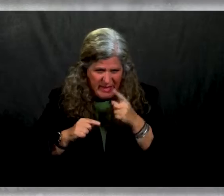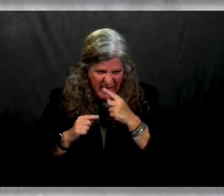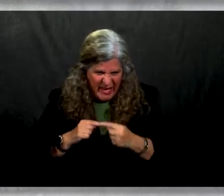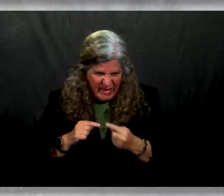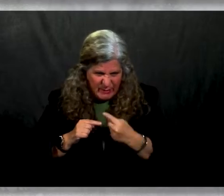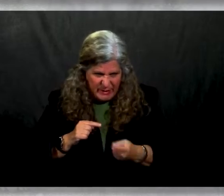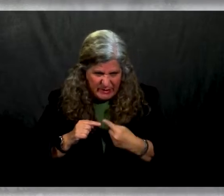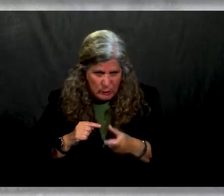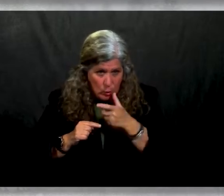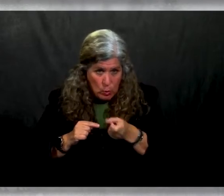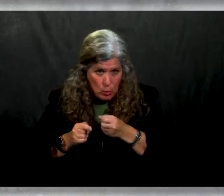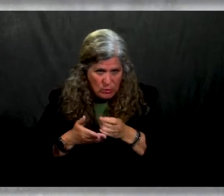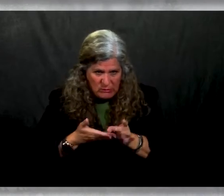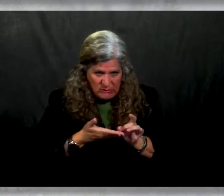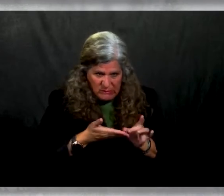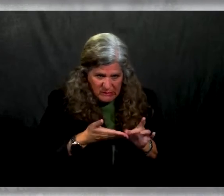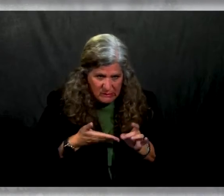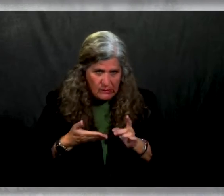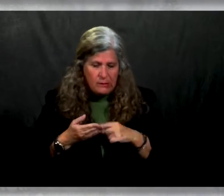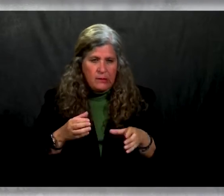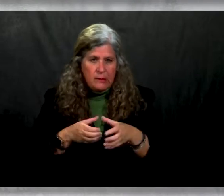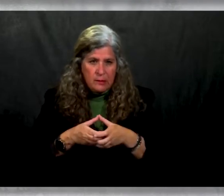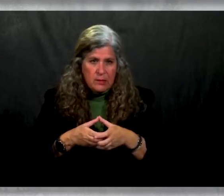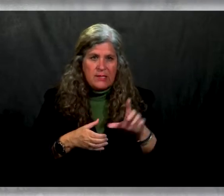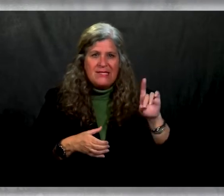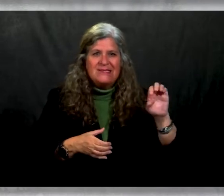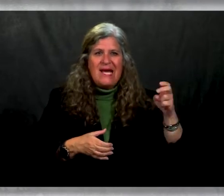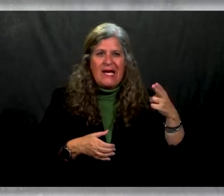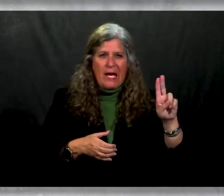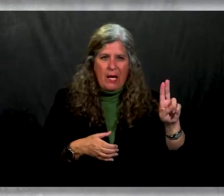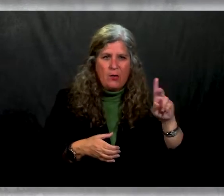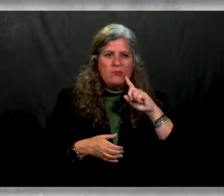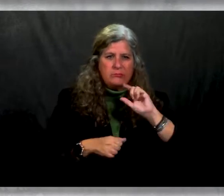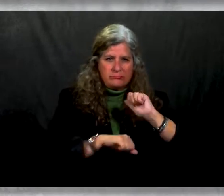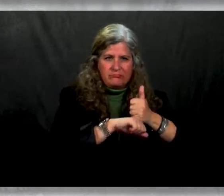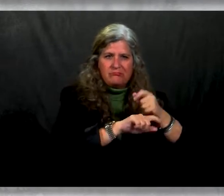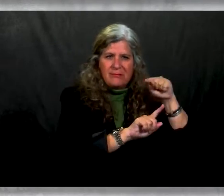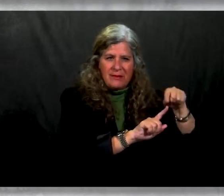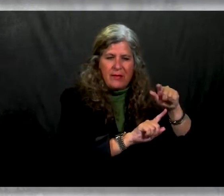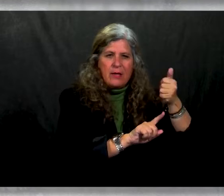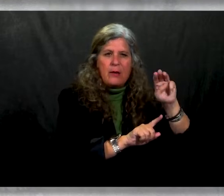And so Dachau is part of this crackdown. Set up in March 1933,